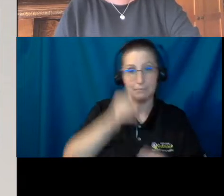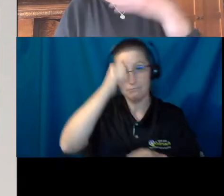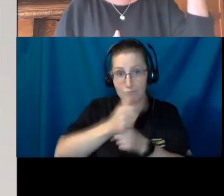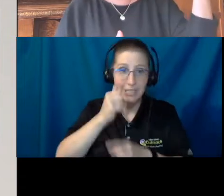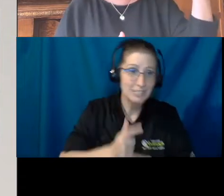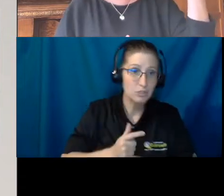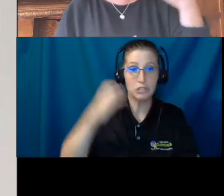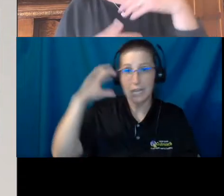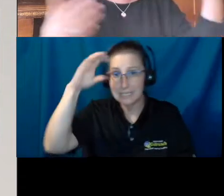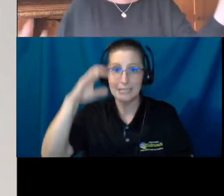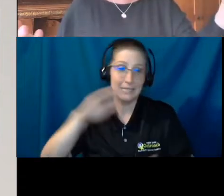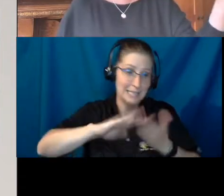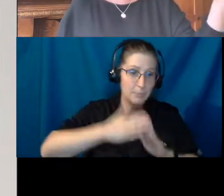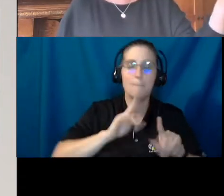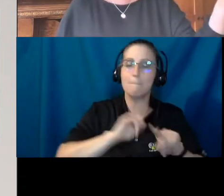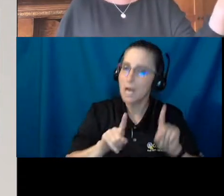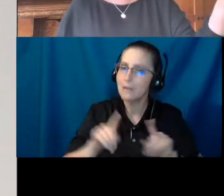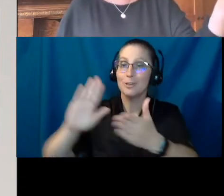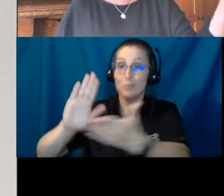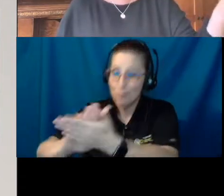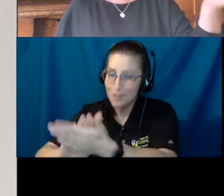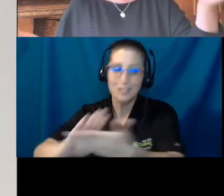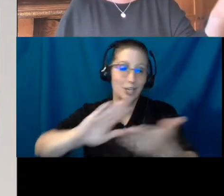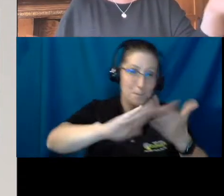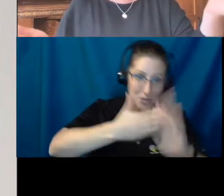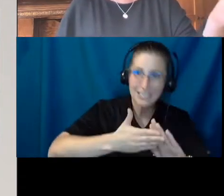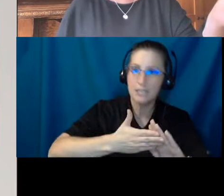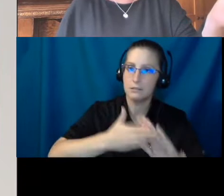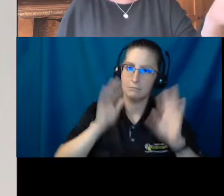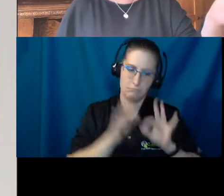and neighbors but also at school and community setting. So there's a lot actually that can